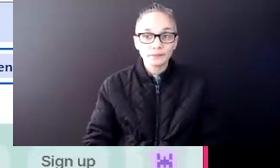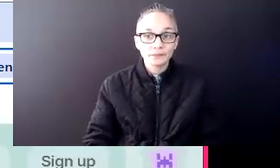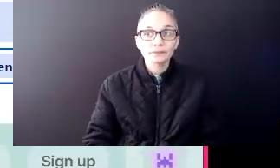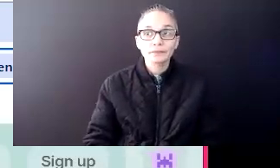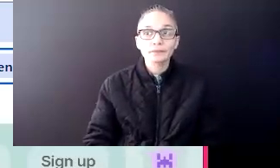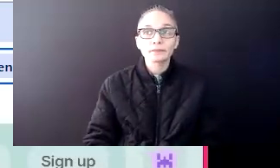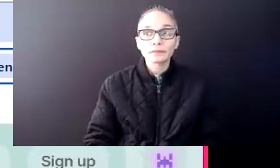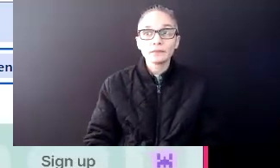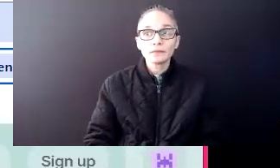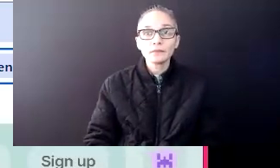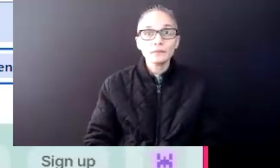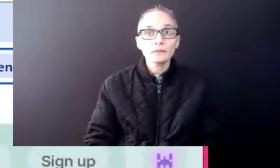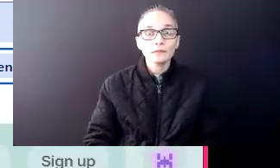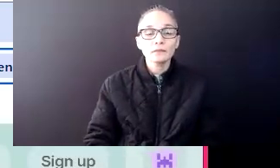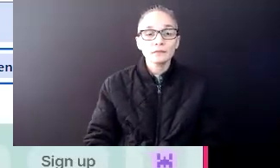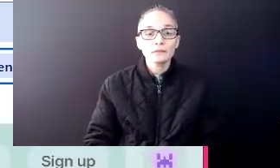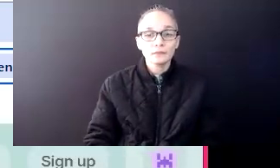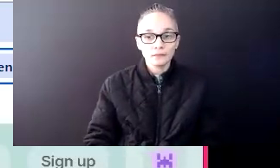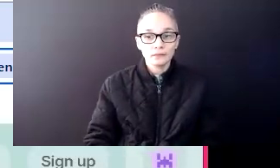So what I know and what I want to know.